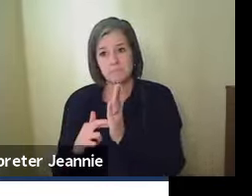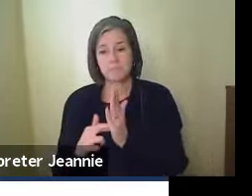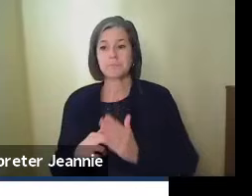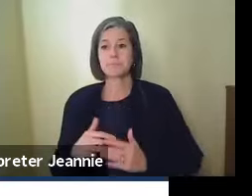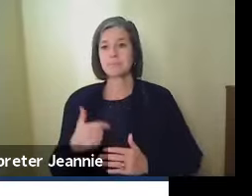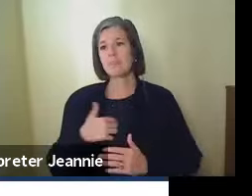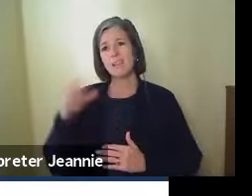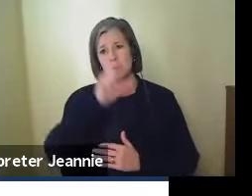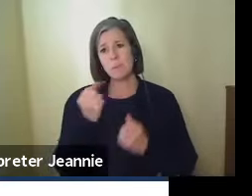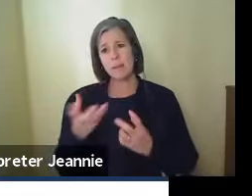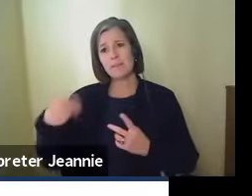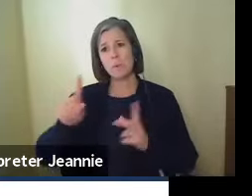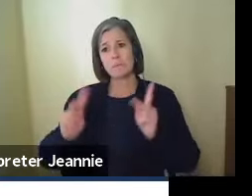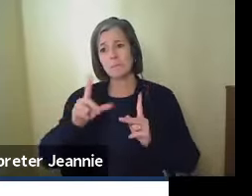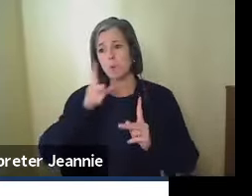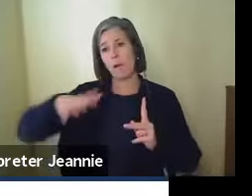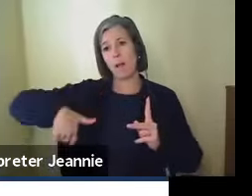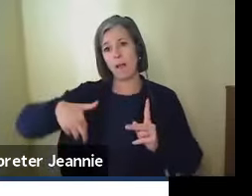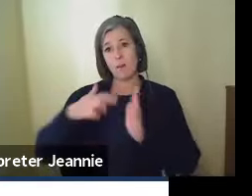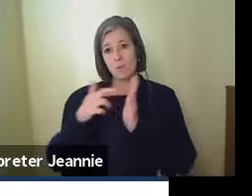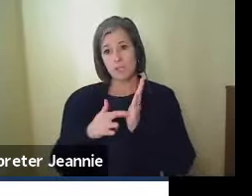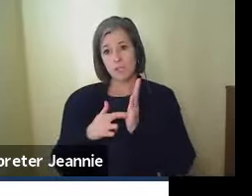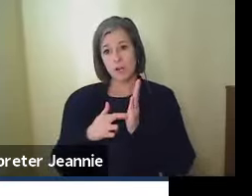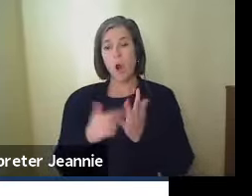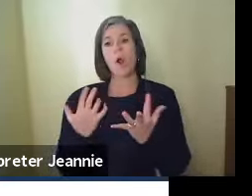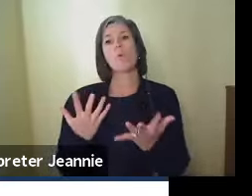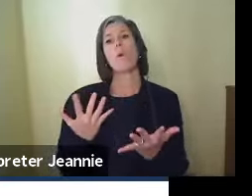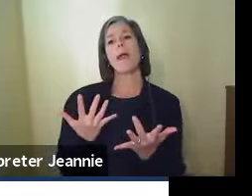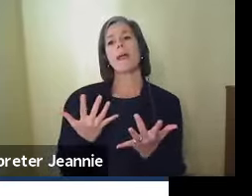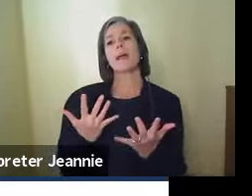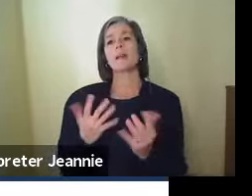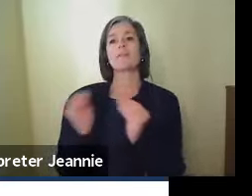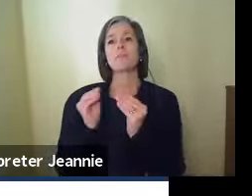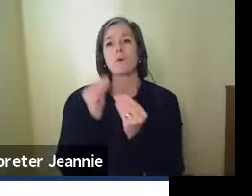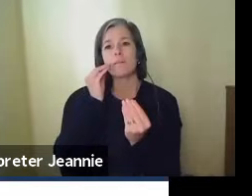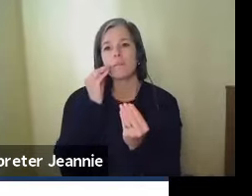of the people who have not registered so far are waiting for more information to do that.